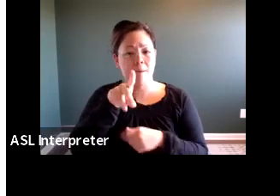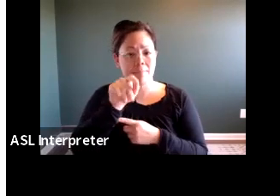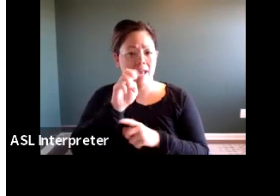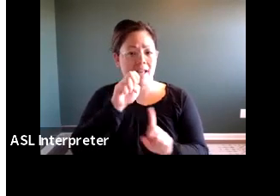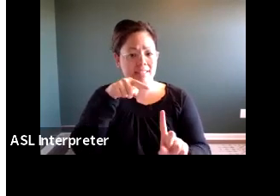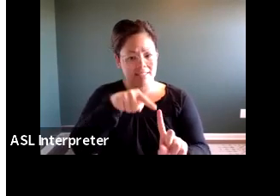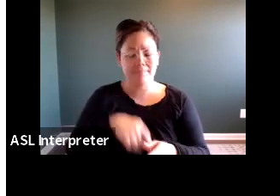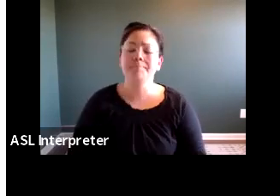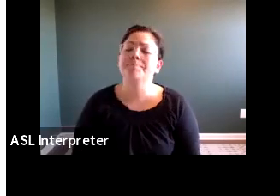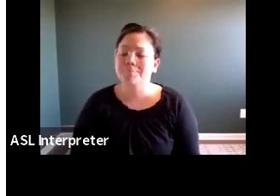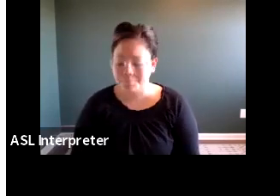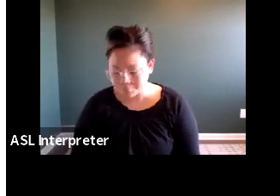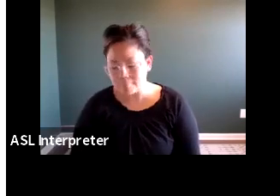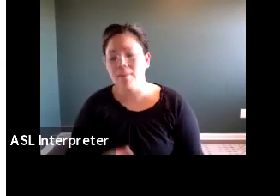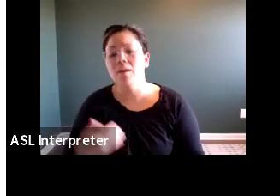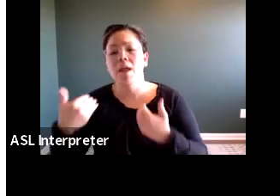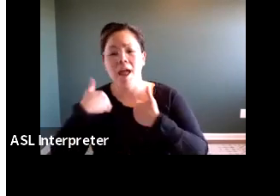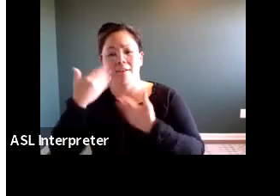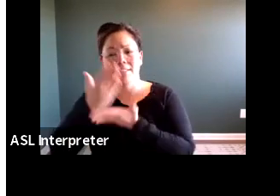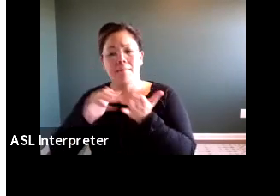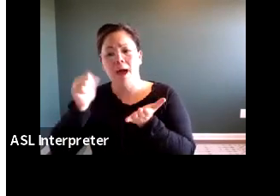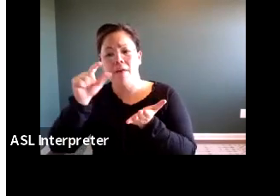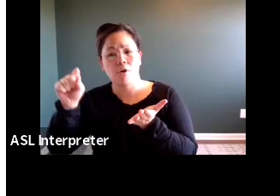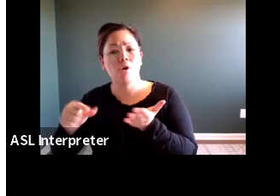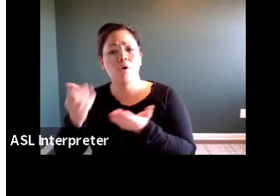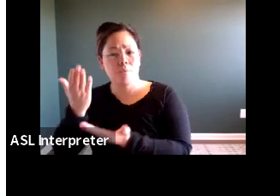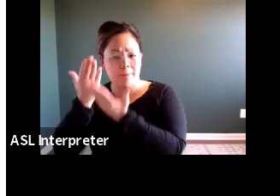As you know, we came out with some additional recommendations last week